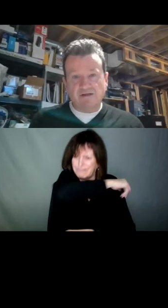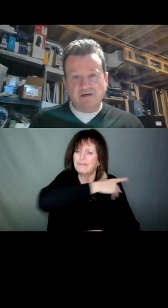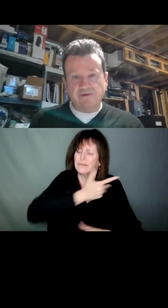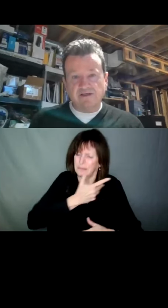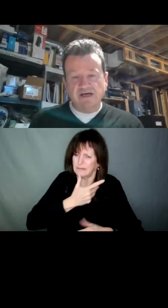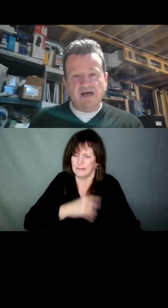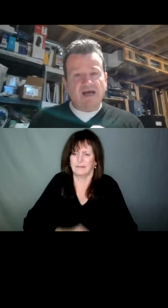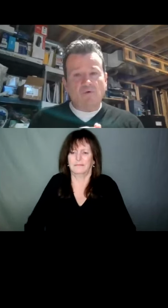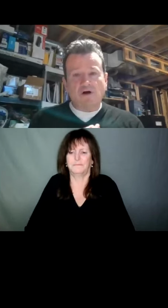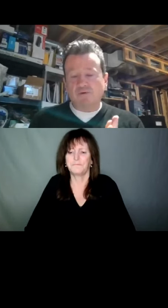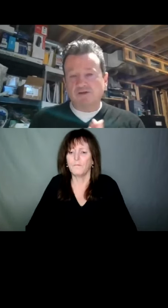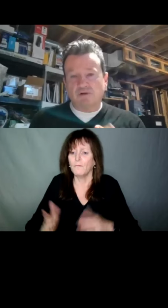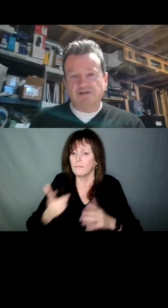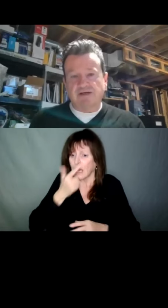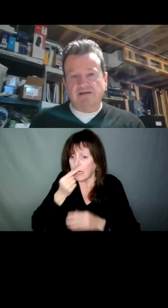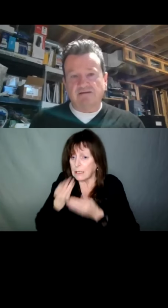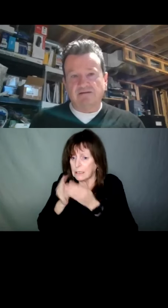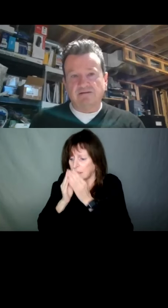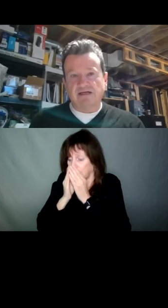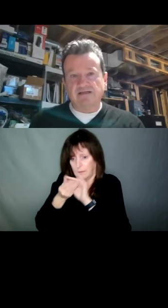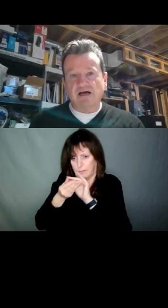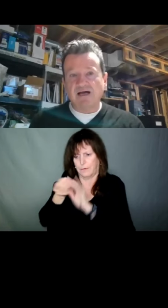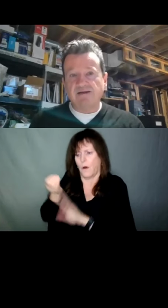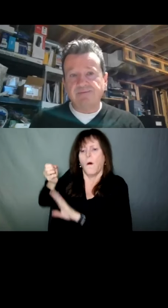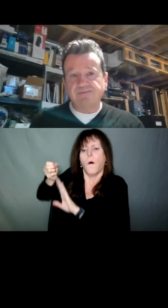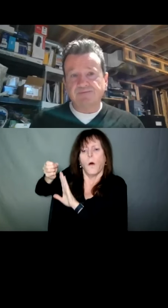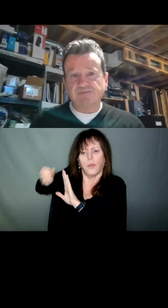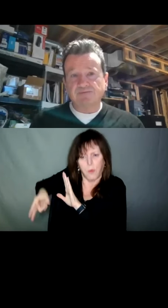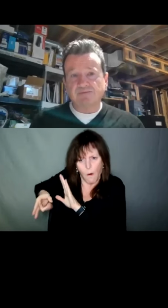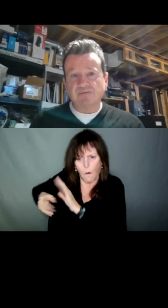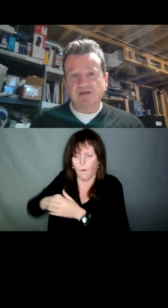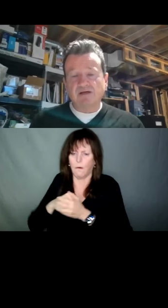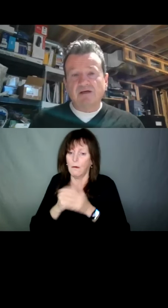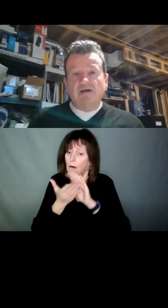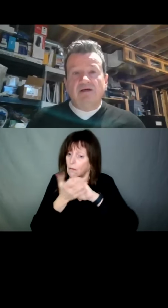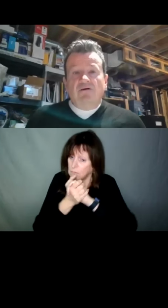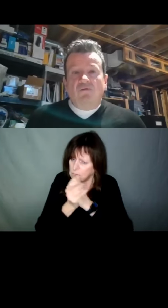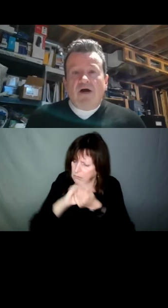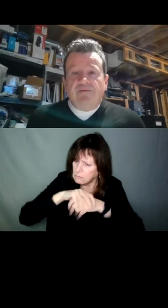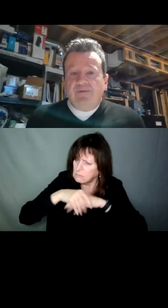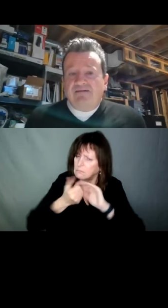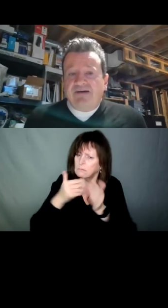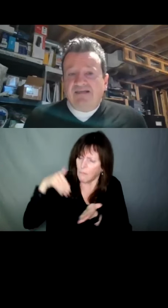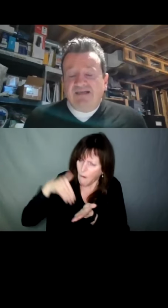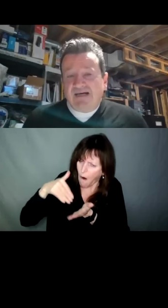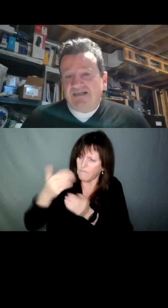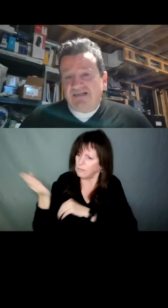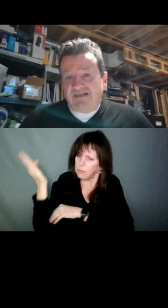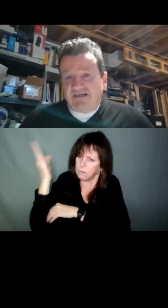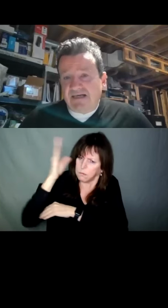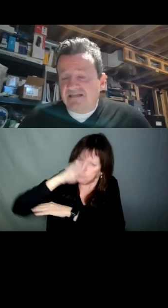appropriate , cough or sneeze into your elbow